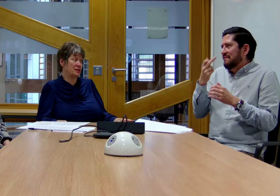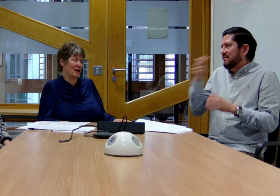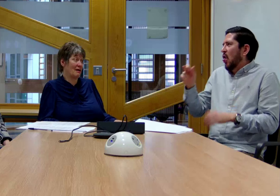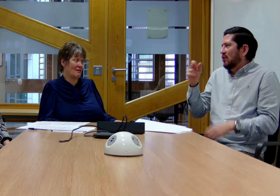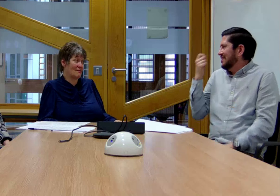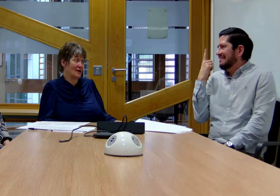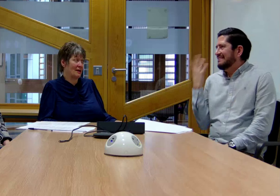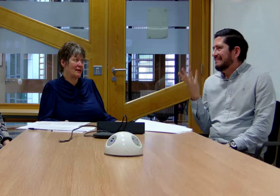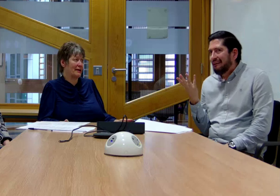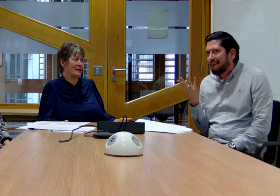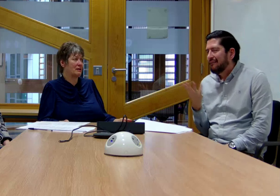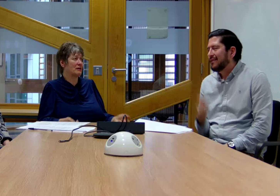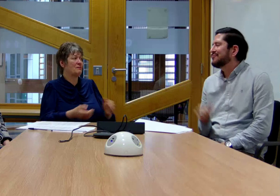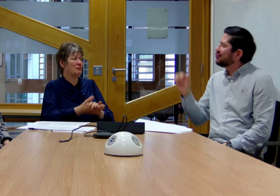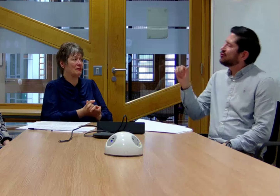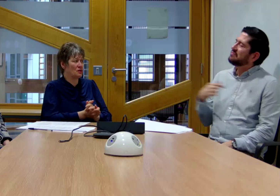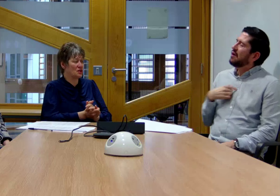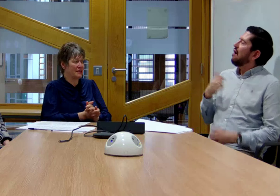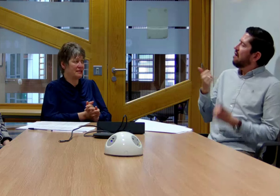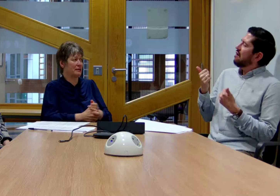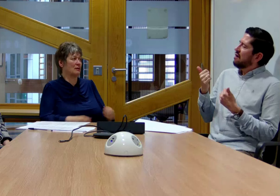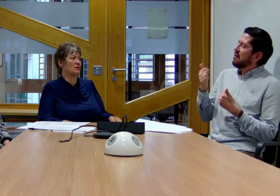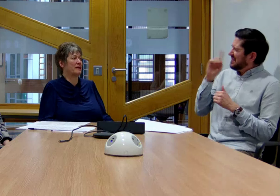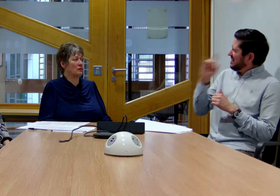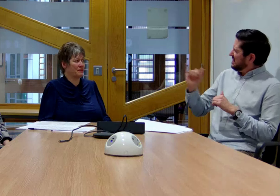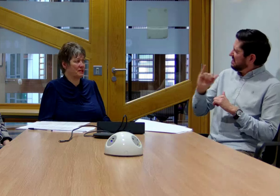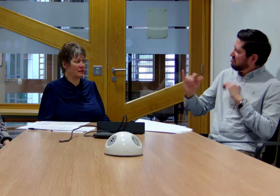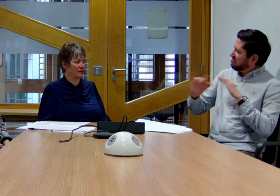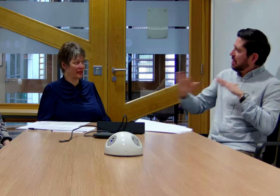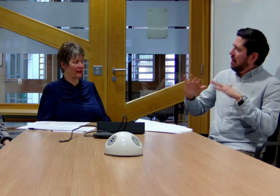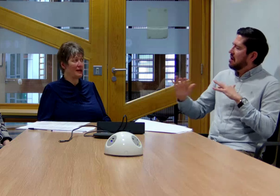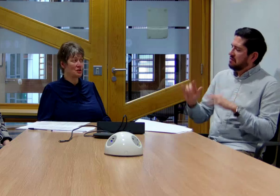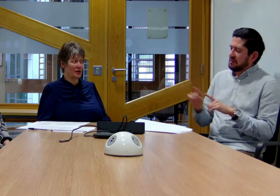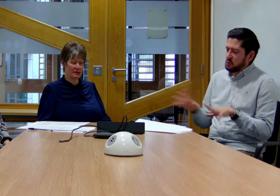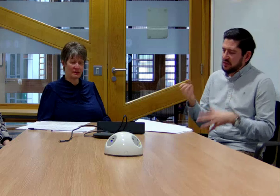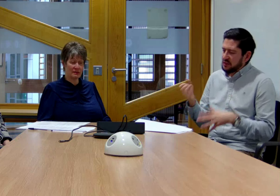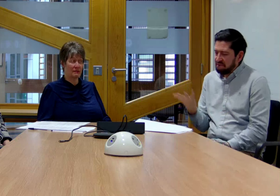that they do it in the right way. Otherwise it could have give people a false idea or